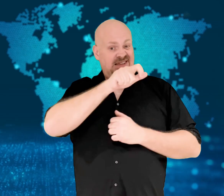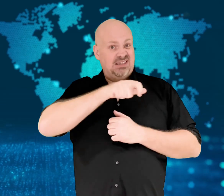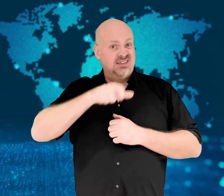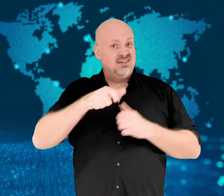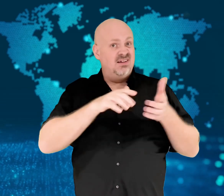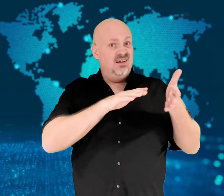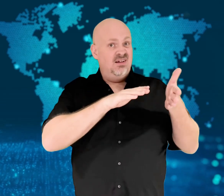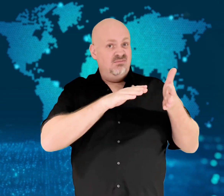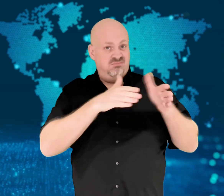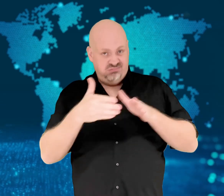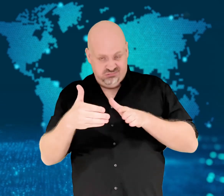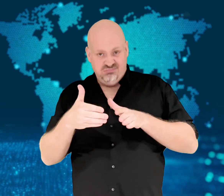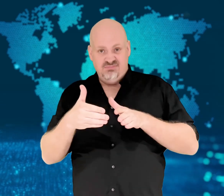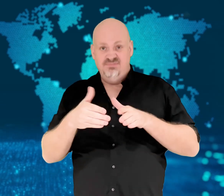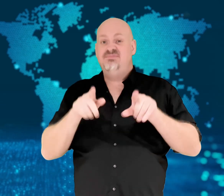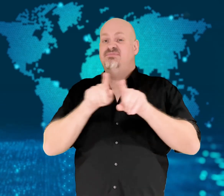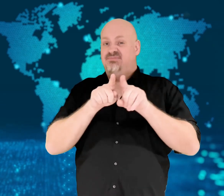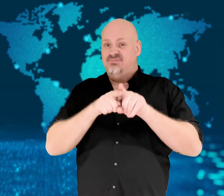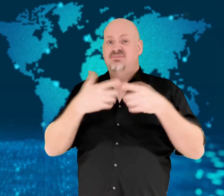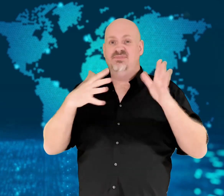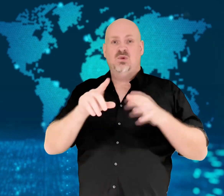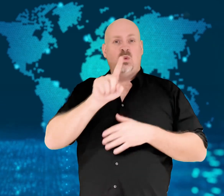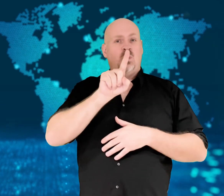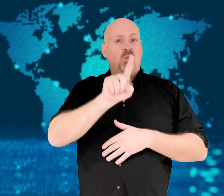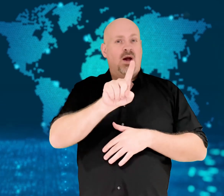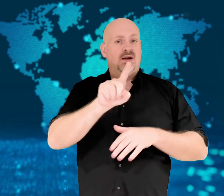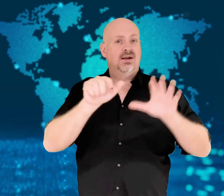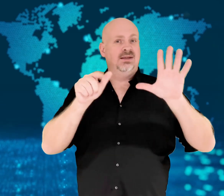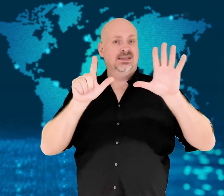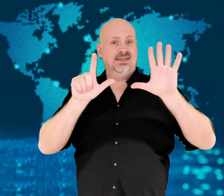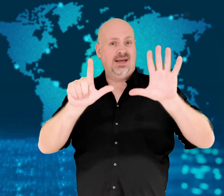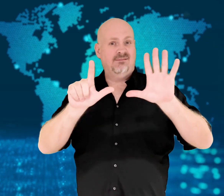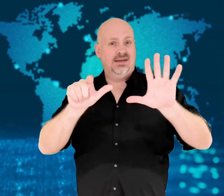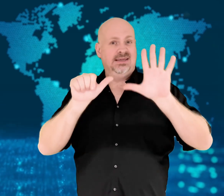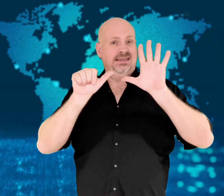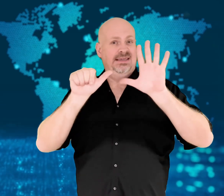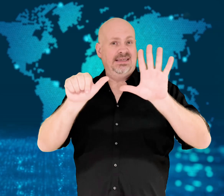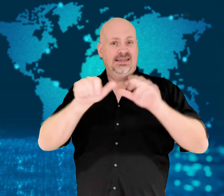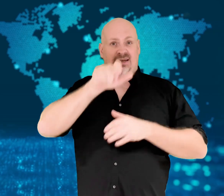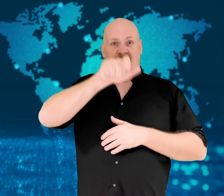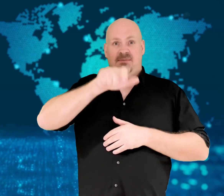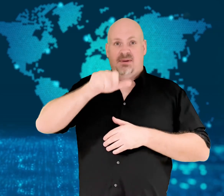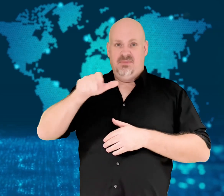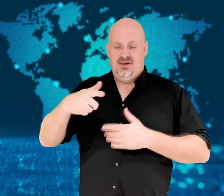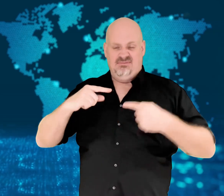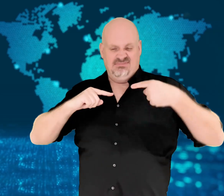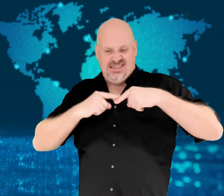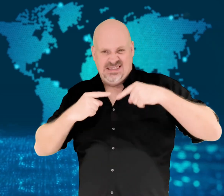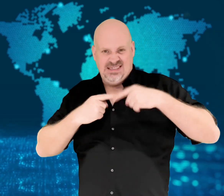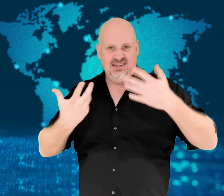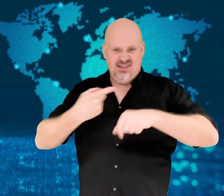In addition to the six who were killed, around 176 people were